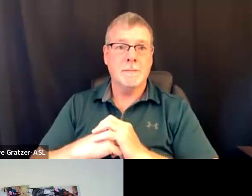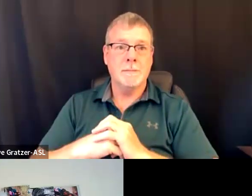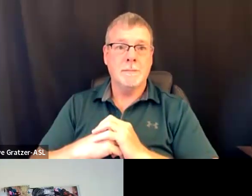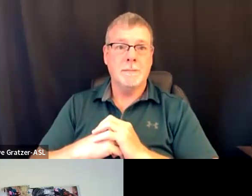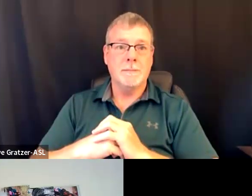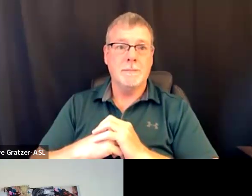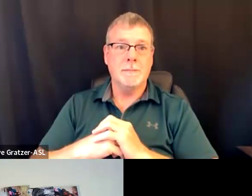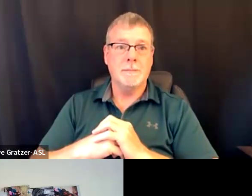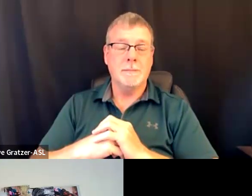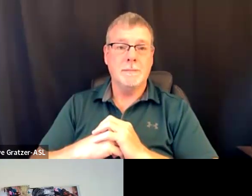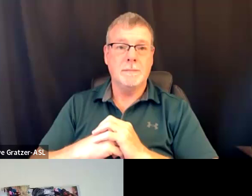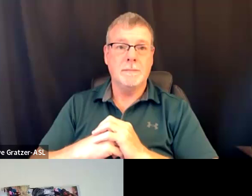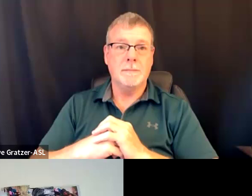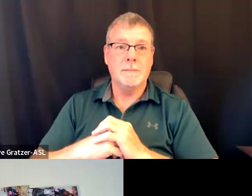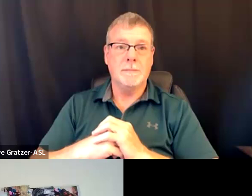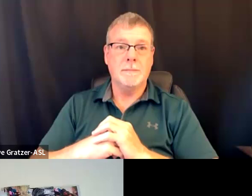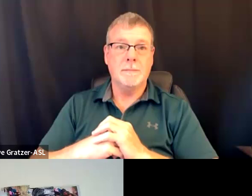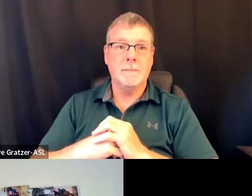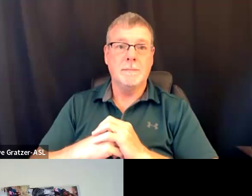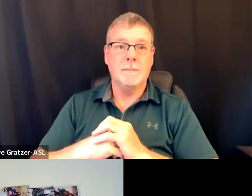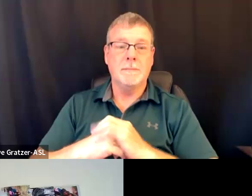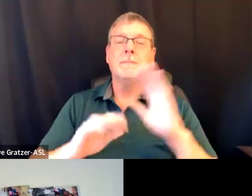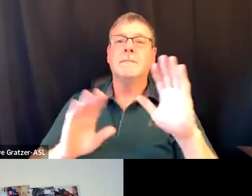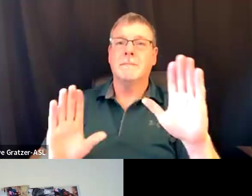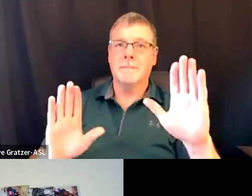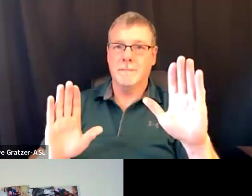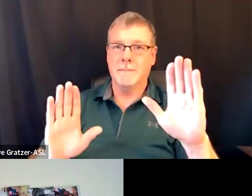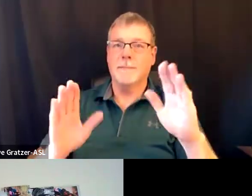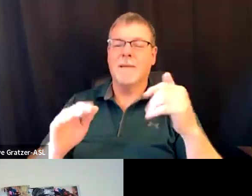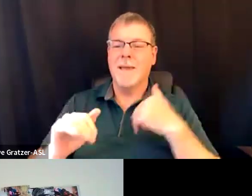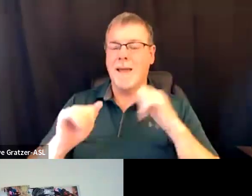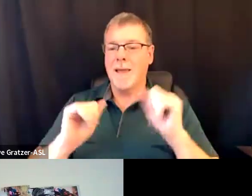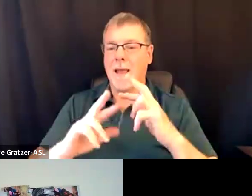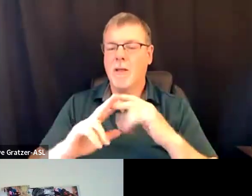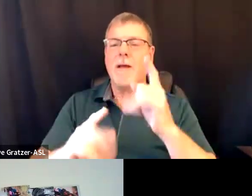I can either... Let me go back to the one from last week real quickly,